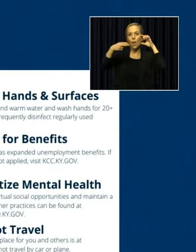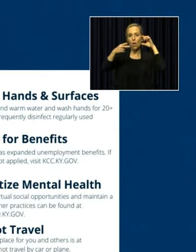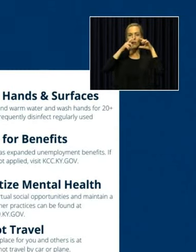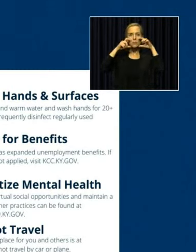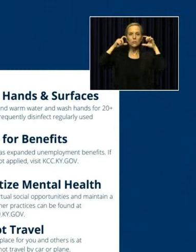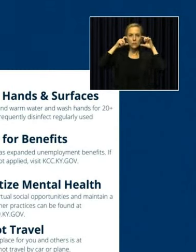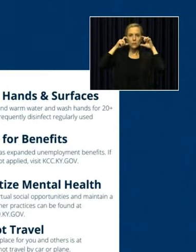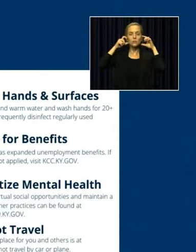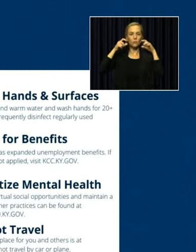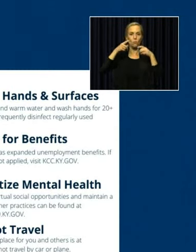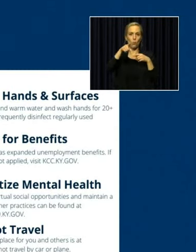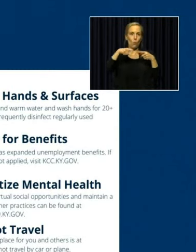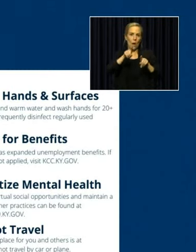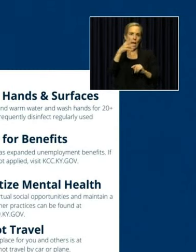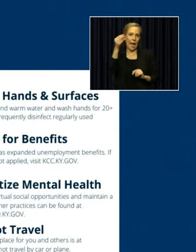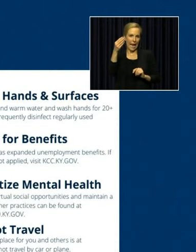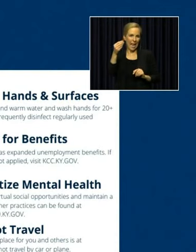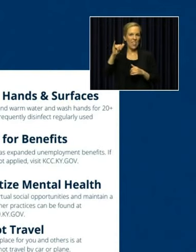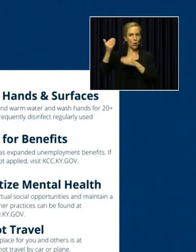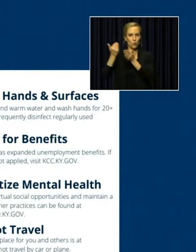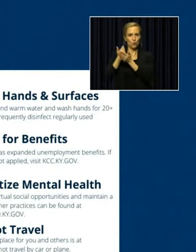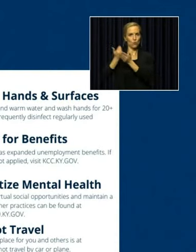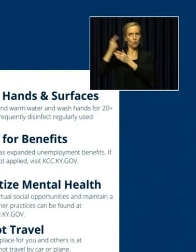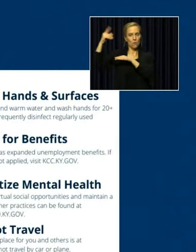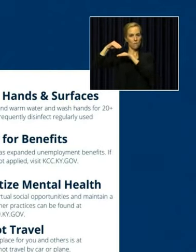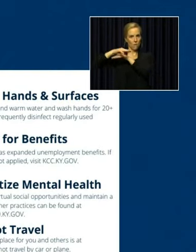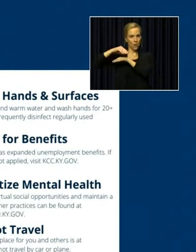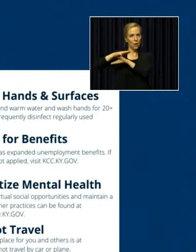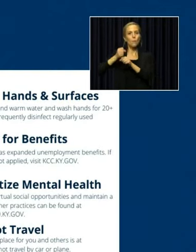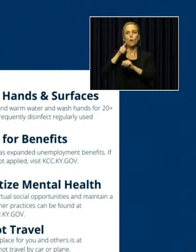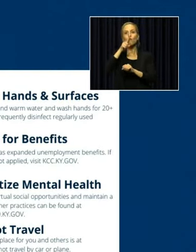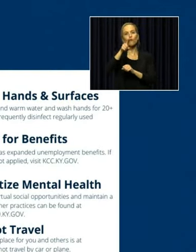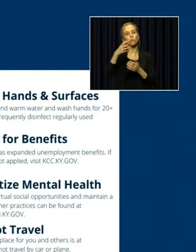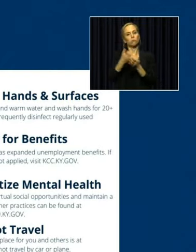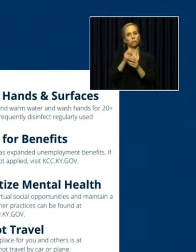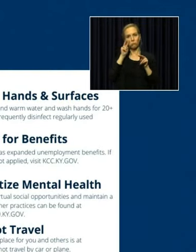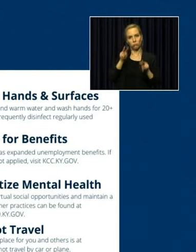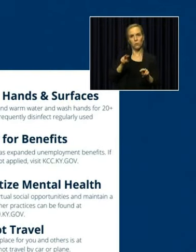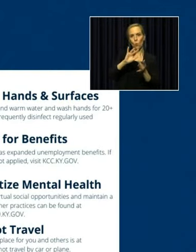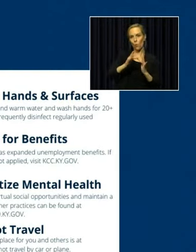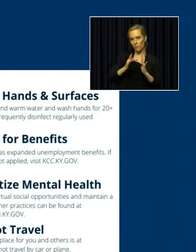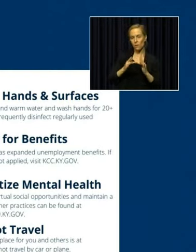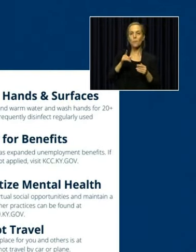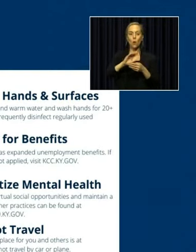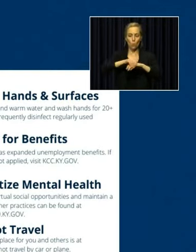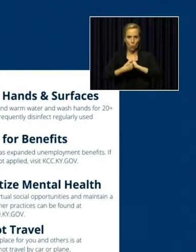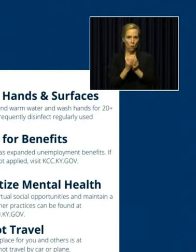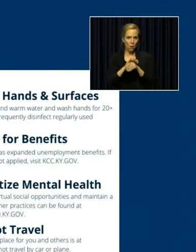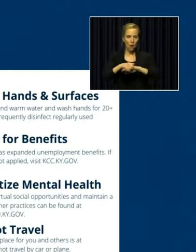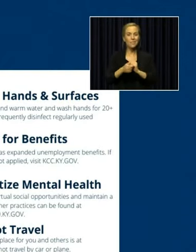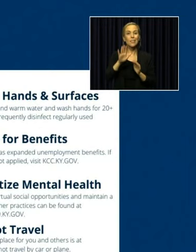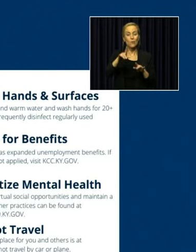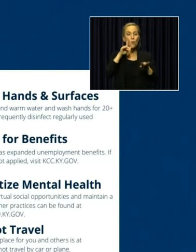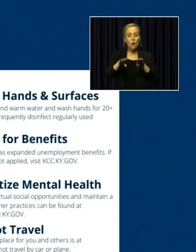HOME, TO LIMIT AMCO CONTACTS AND, YES, A NUMBER SACRIFICES FOR OUR SMALL BUSINESSES AND OUR INDIVIDUALS THAT ARE NOT GOING